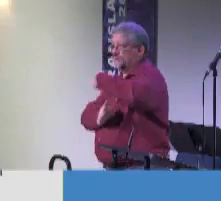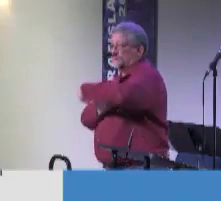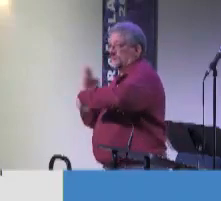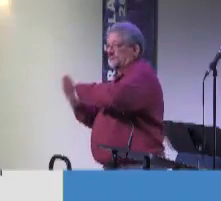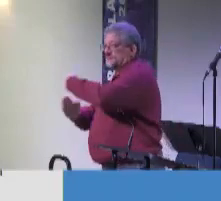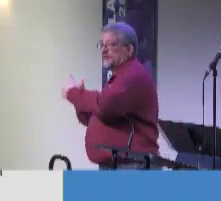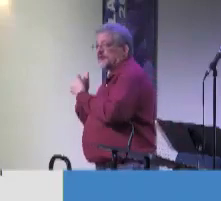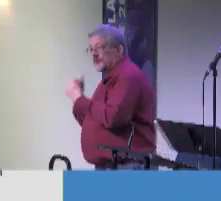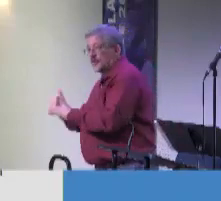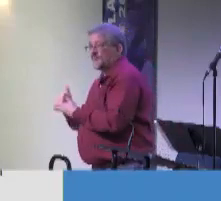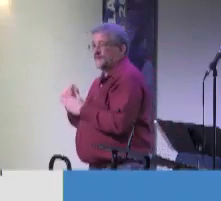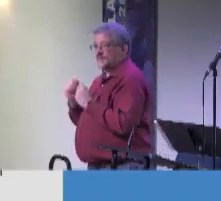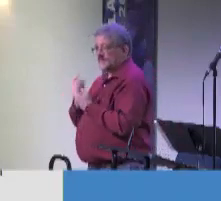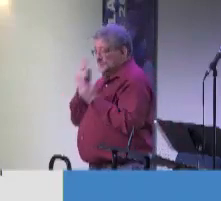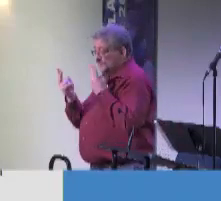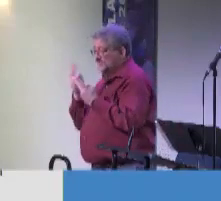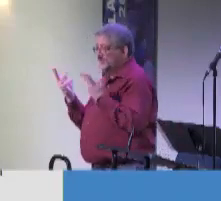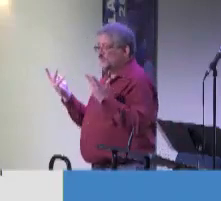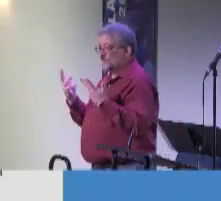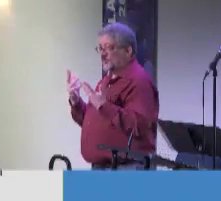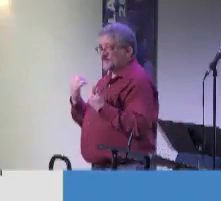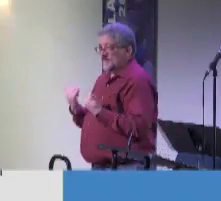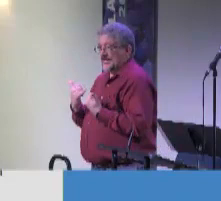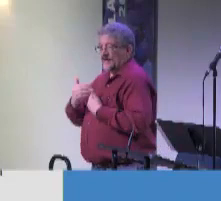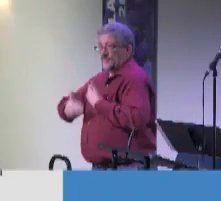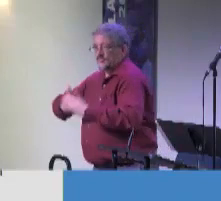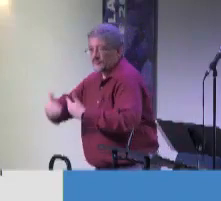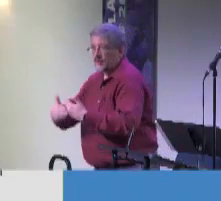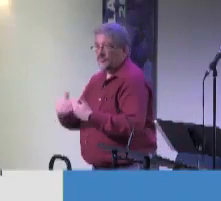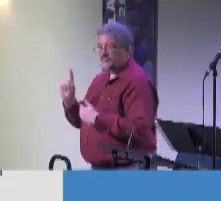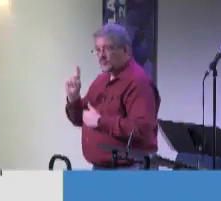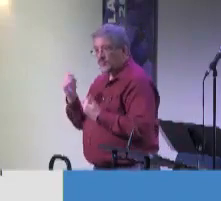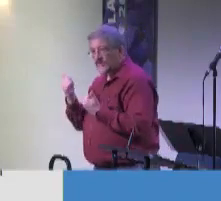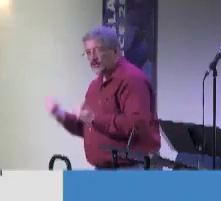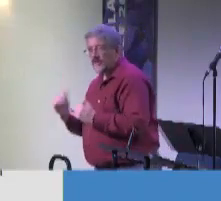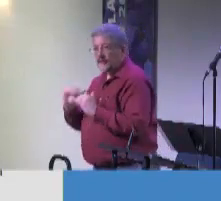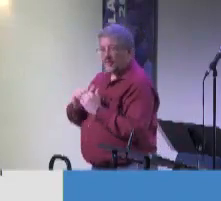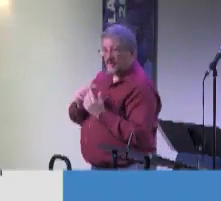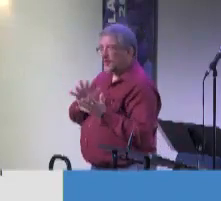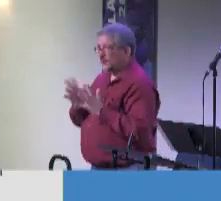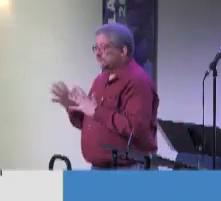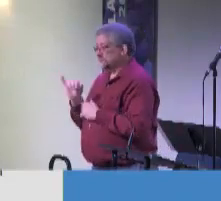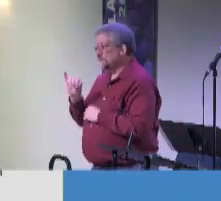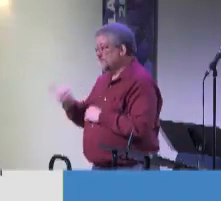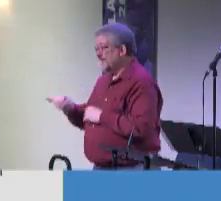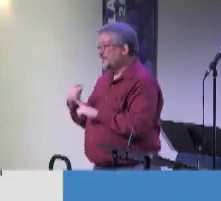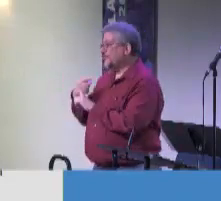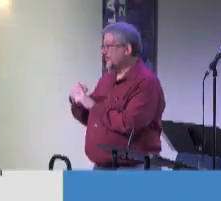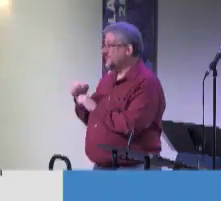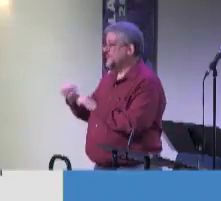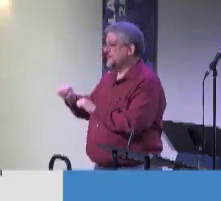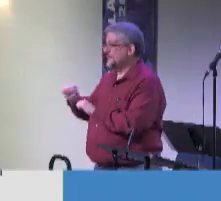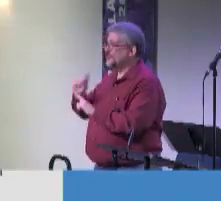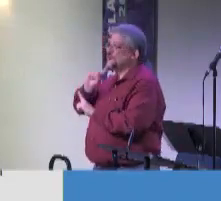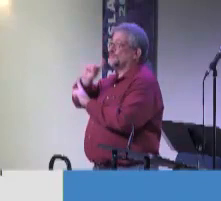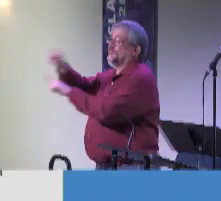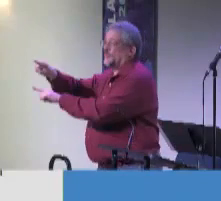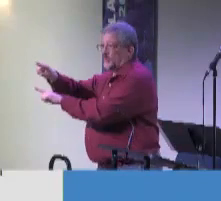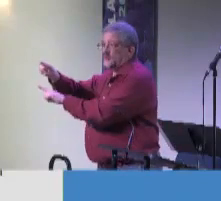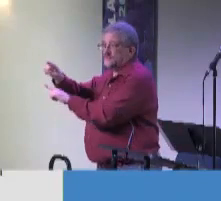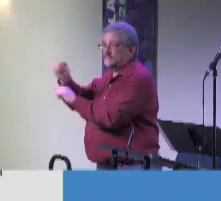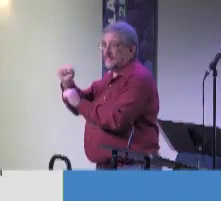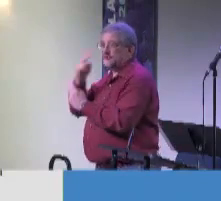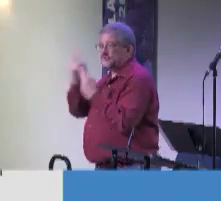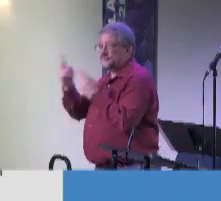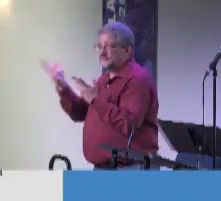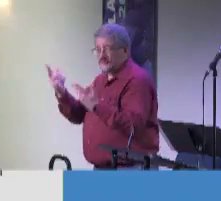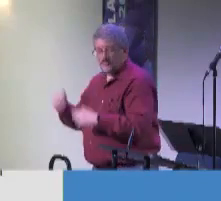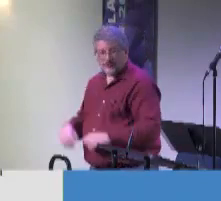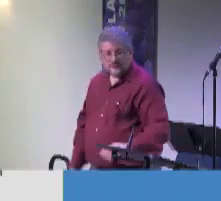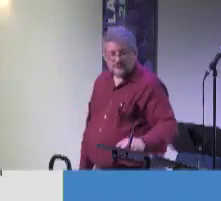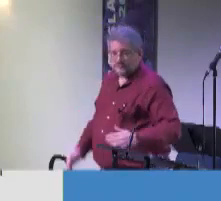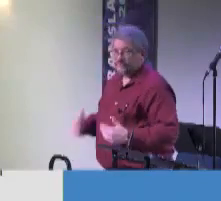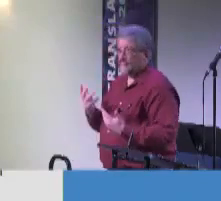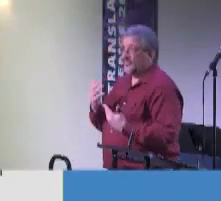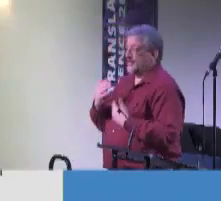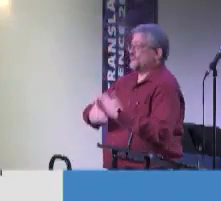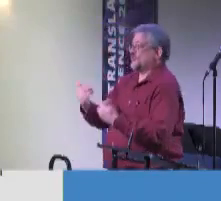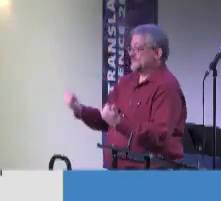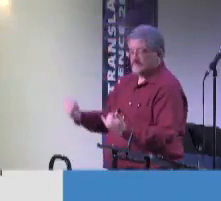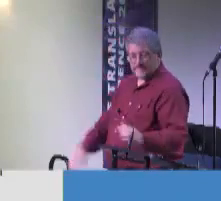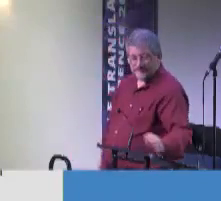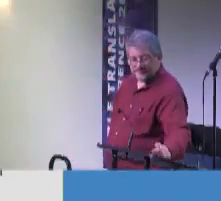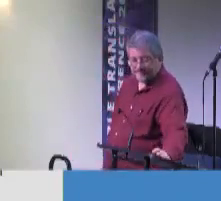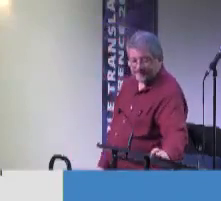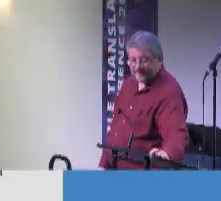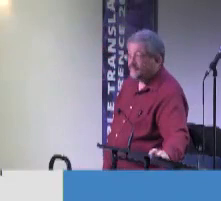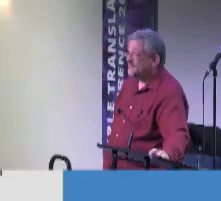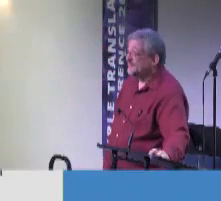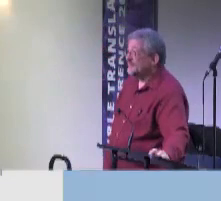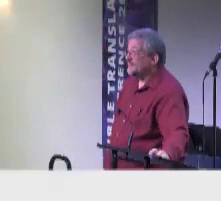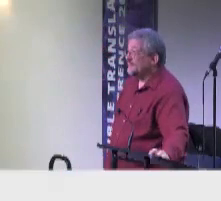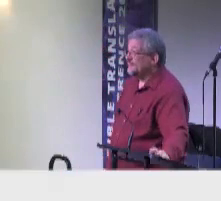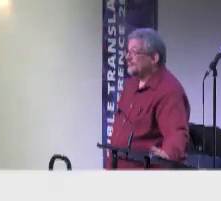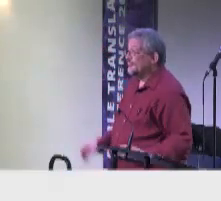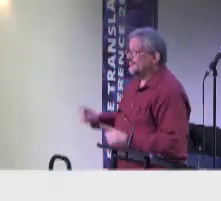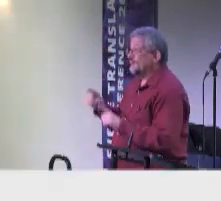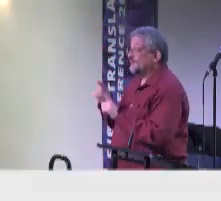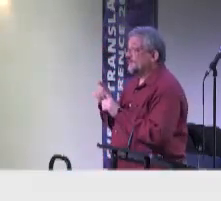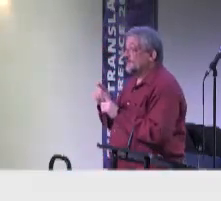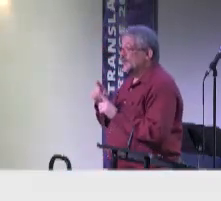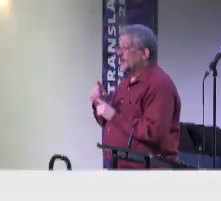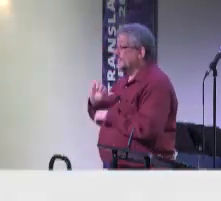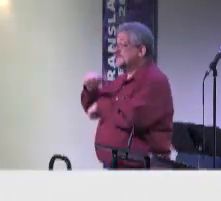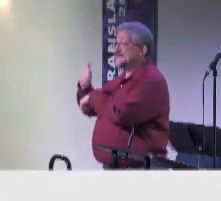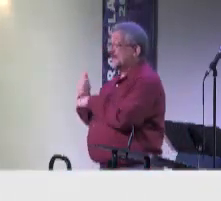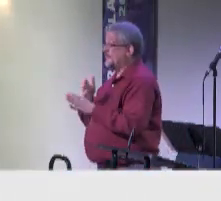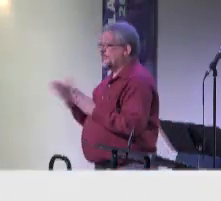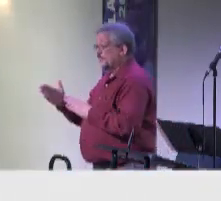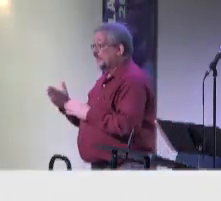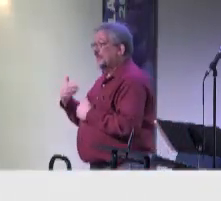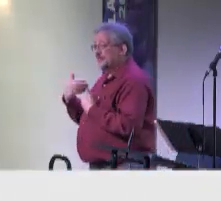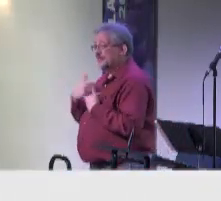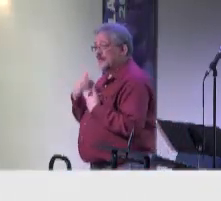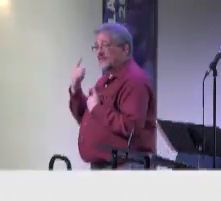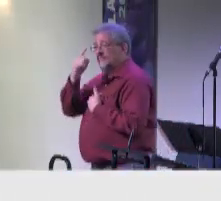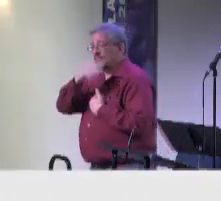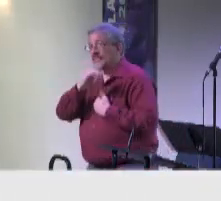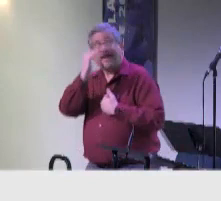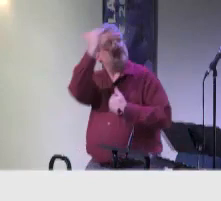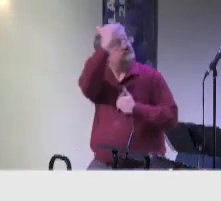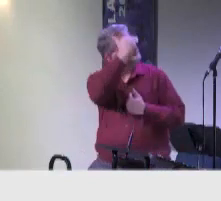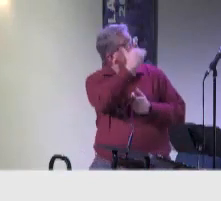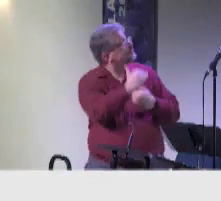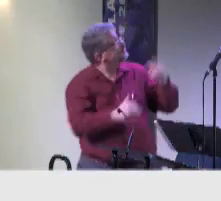As the progress is. So they are able to see where a particular passage is in the process. In addition, they are able to utilize that for making reports.